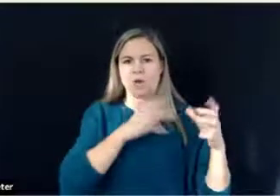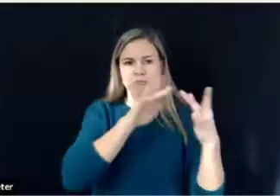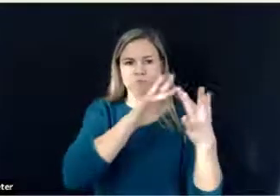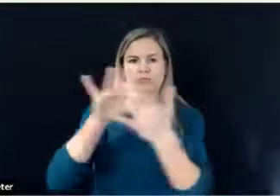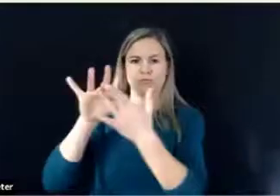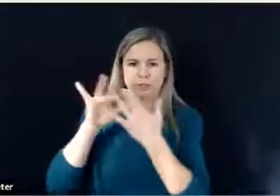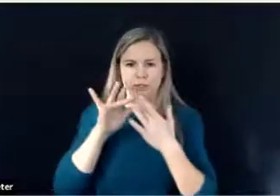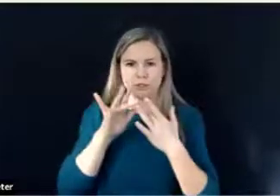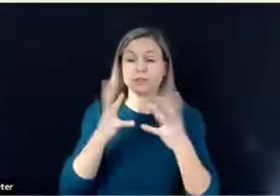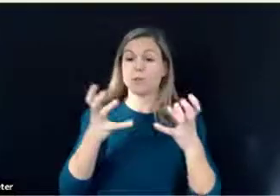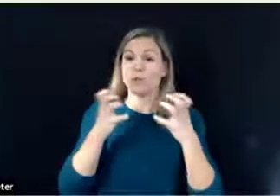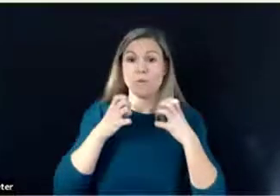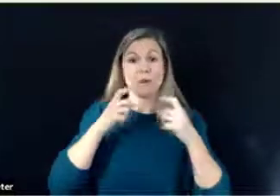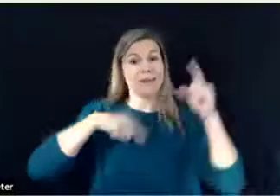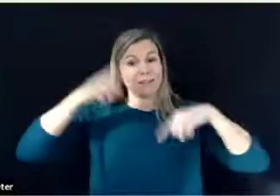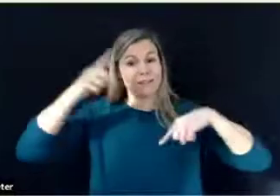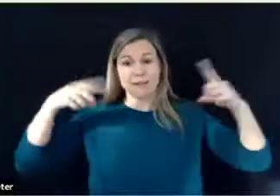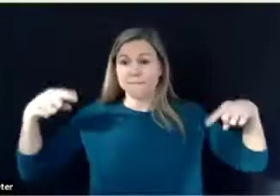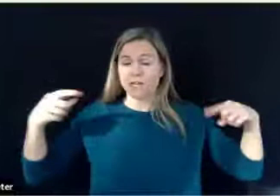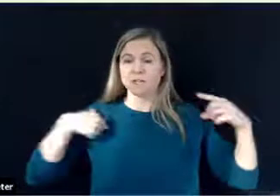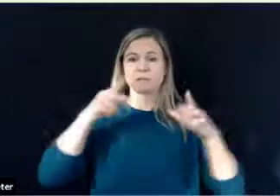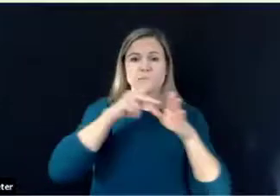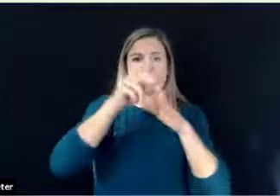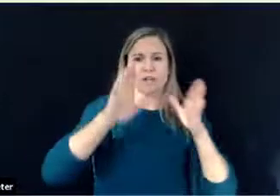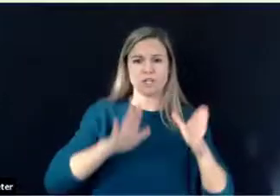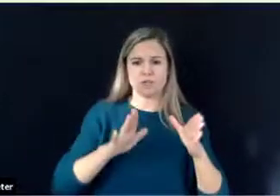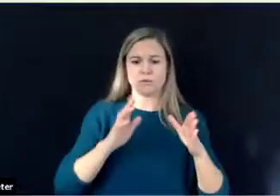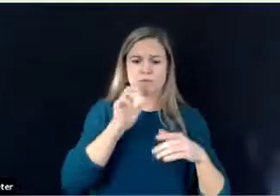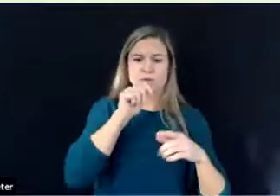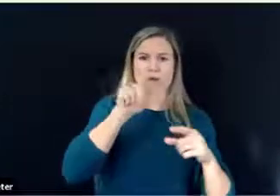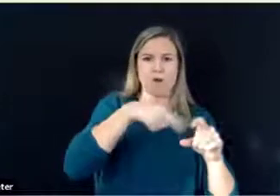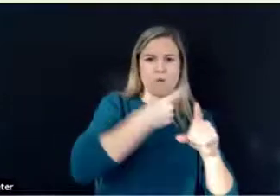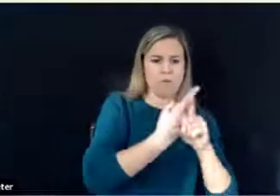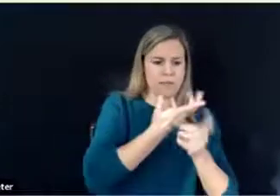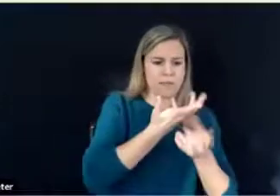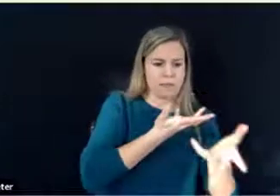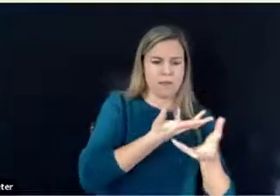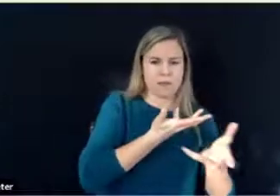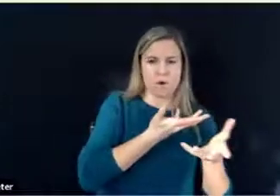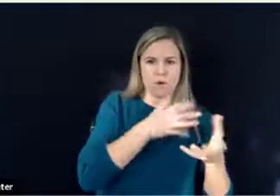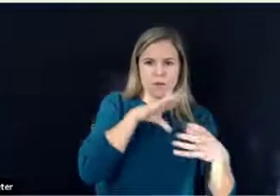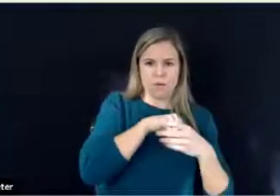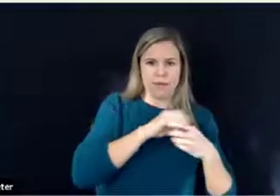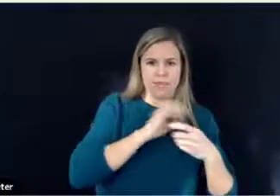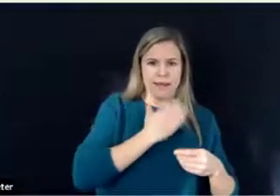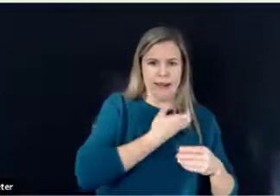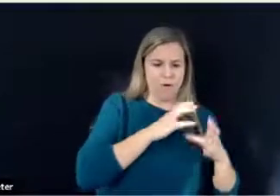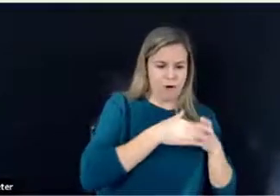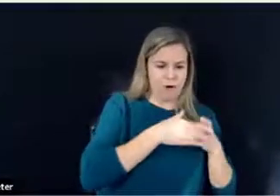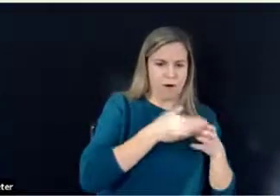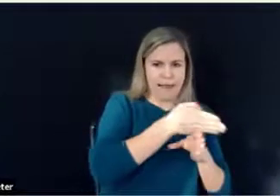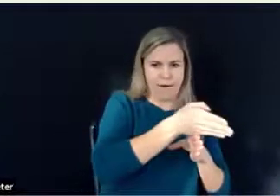beyond the professionals already working in peroxisomal disorders, empower these professionals through collaboration